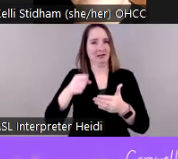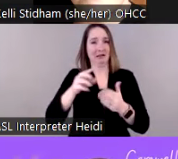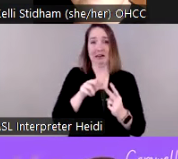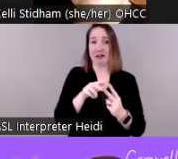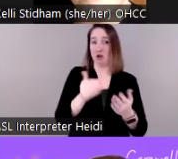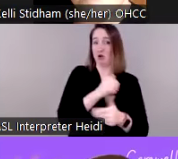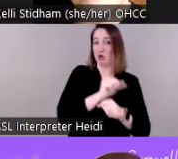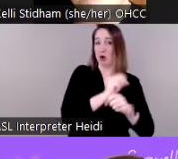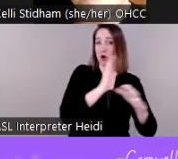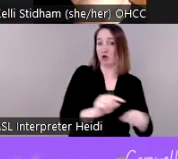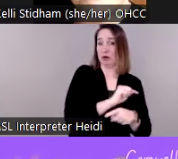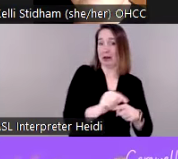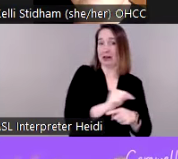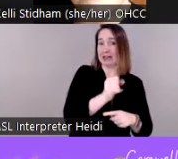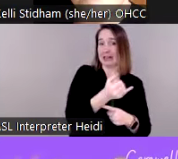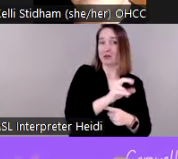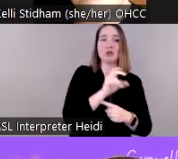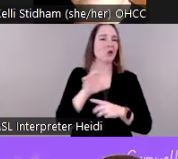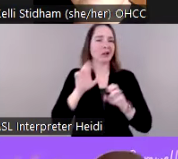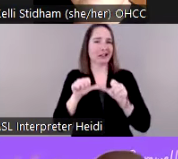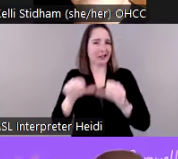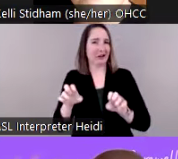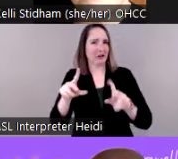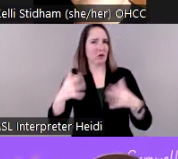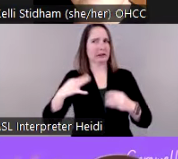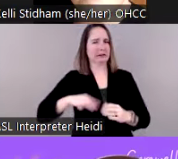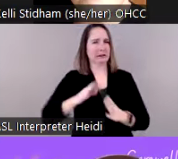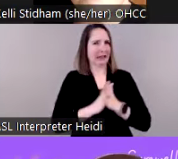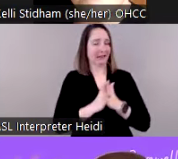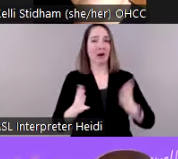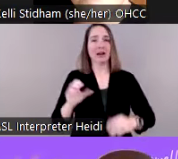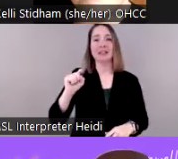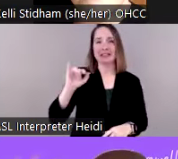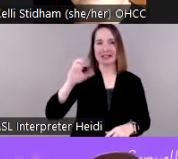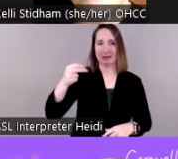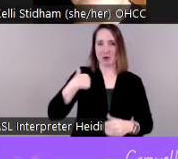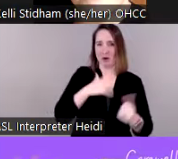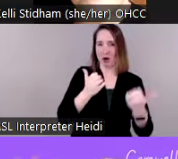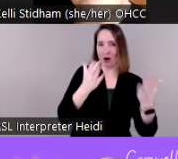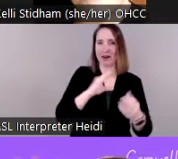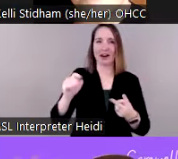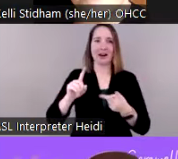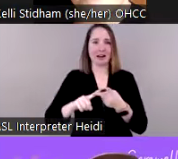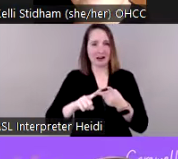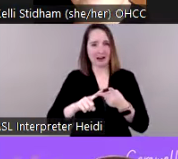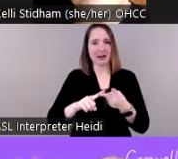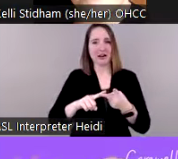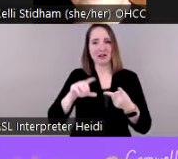worker training series or continuing education. We have stipends that we offer and then we have the Carewell kicks